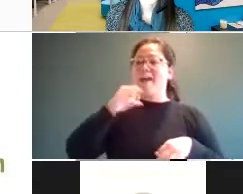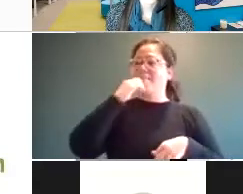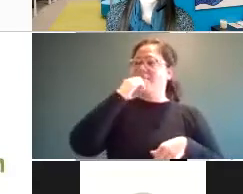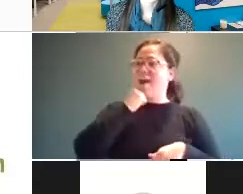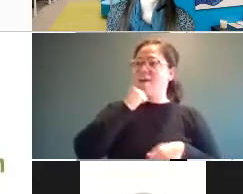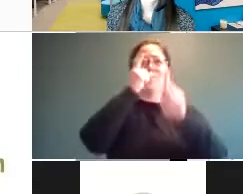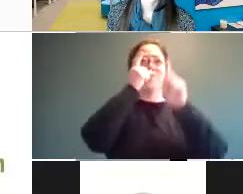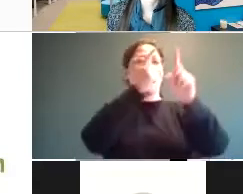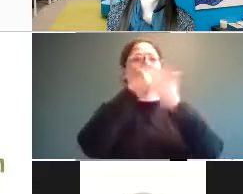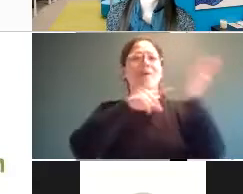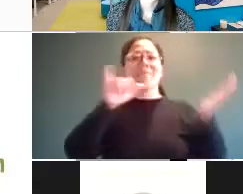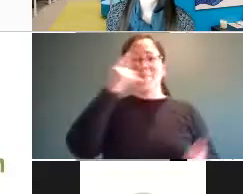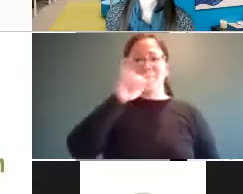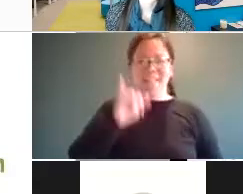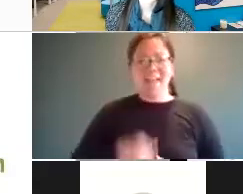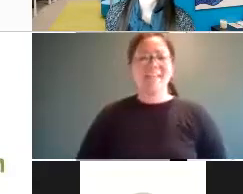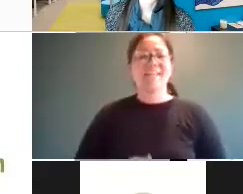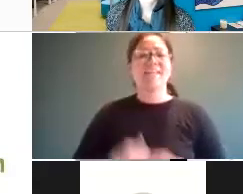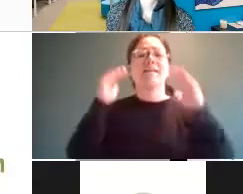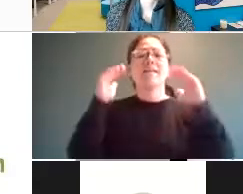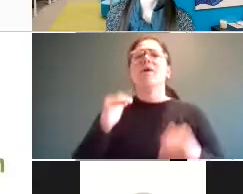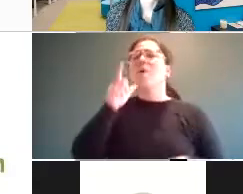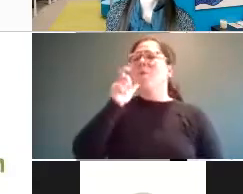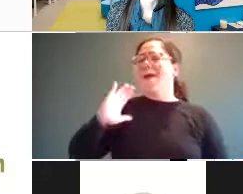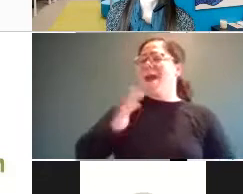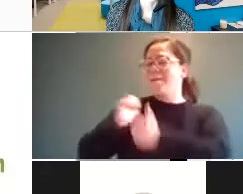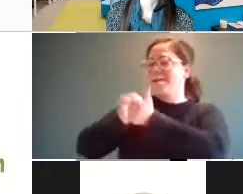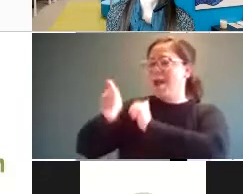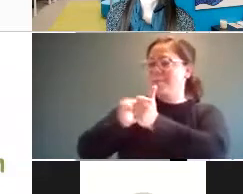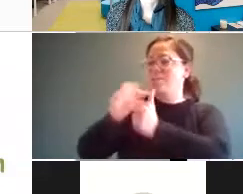Likewise, who are our competitors and what differentiates us from them?